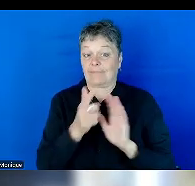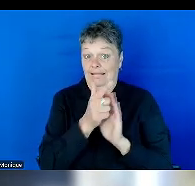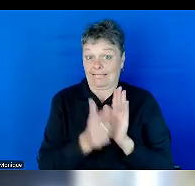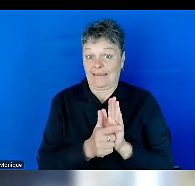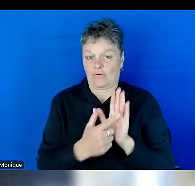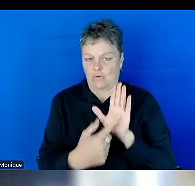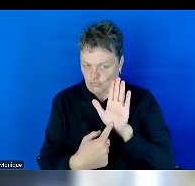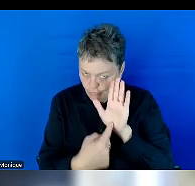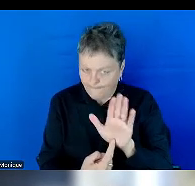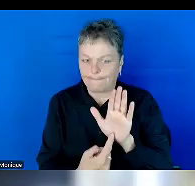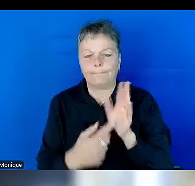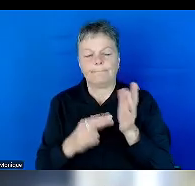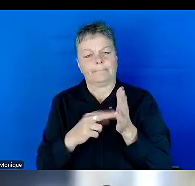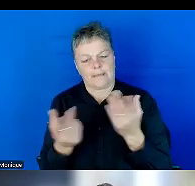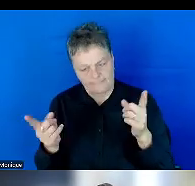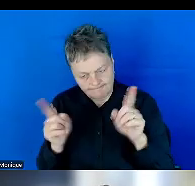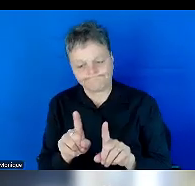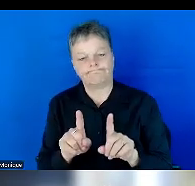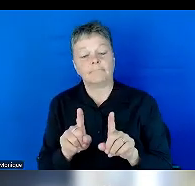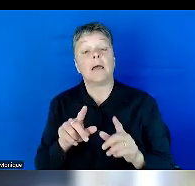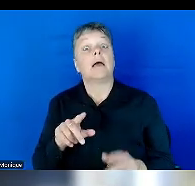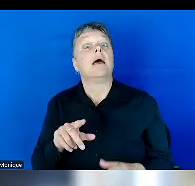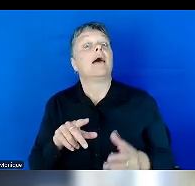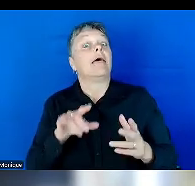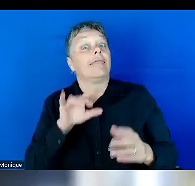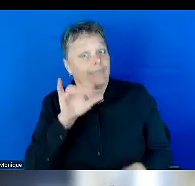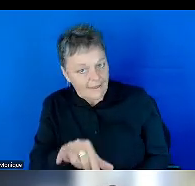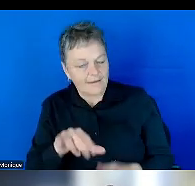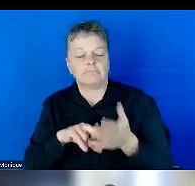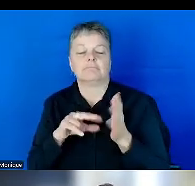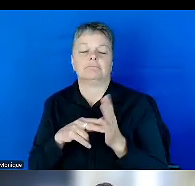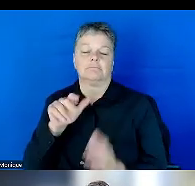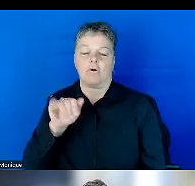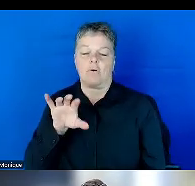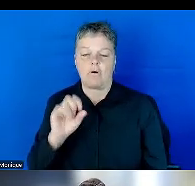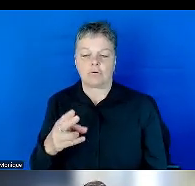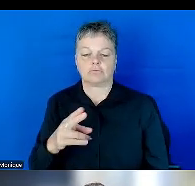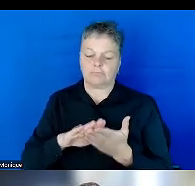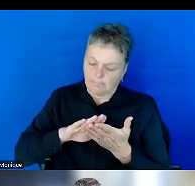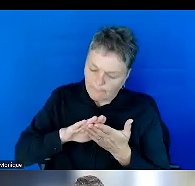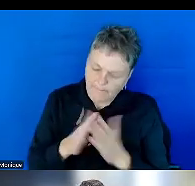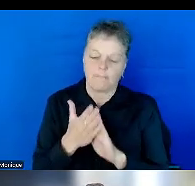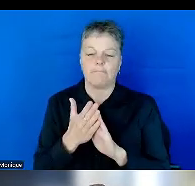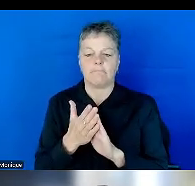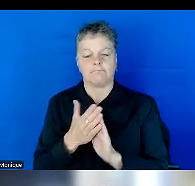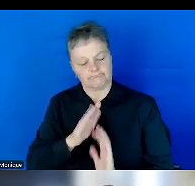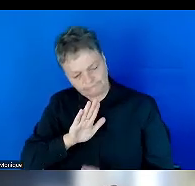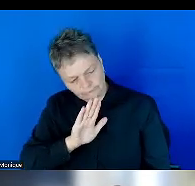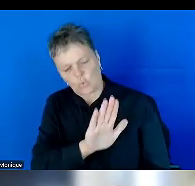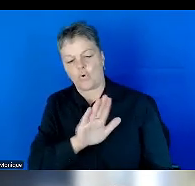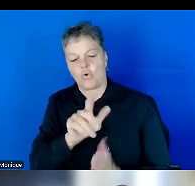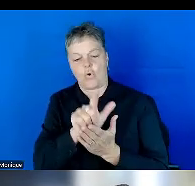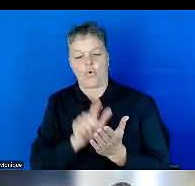ARCH would become your lawyer for your specific problem, right? They they are representing you.